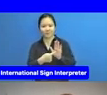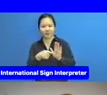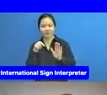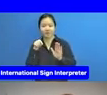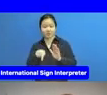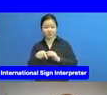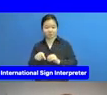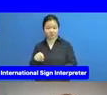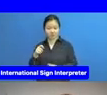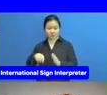to look for other partners.